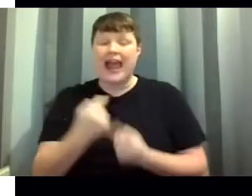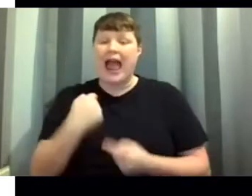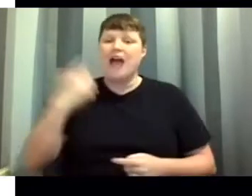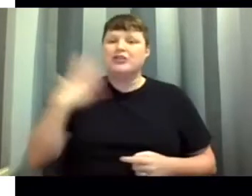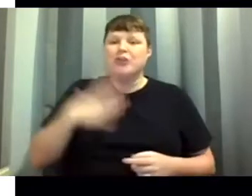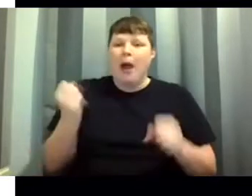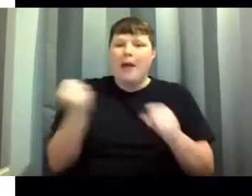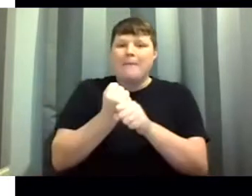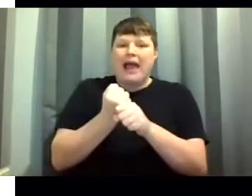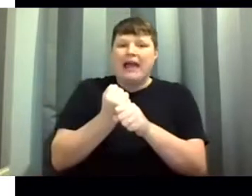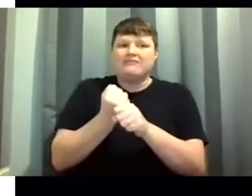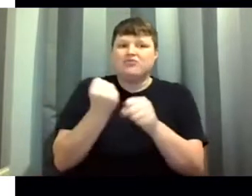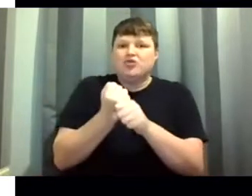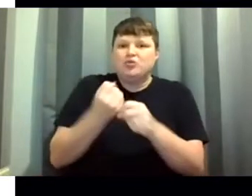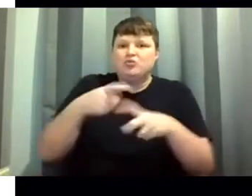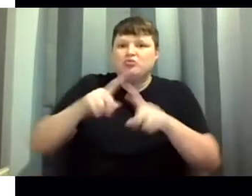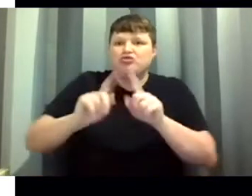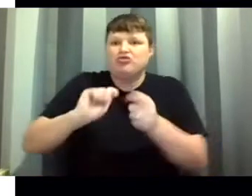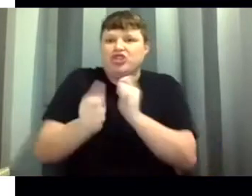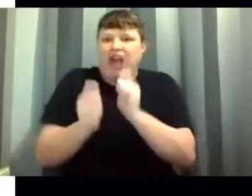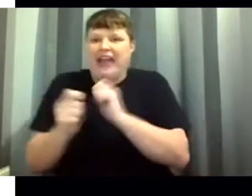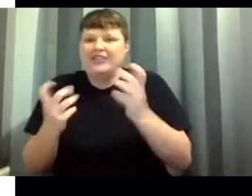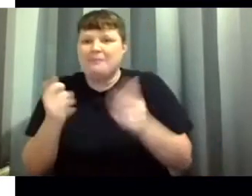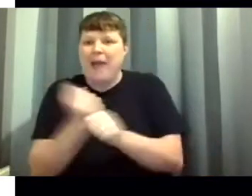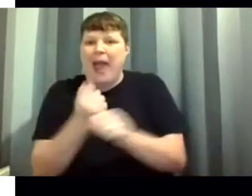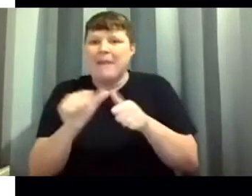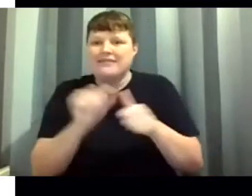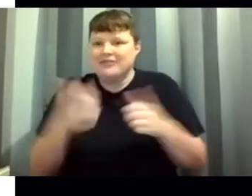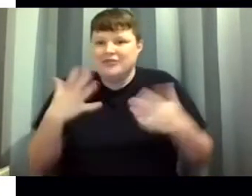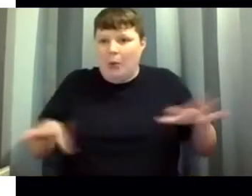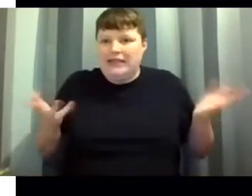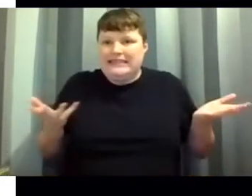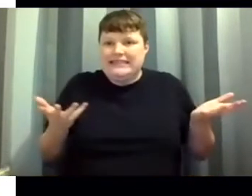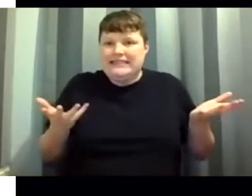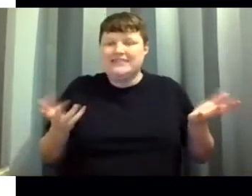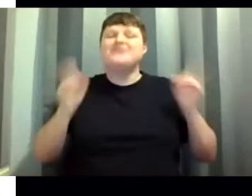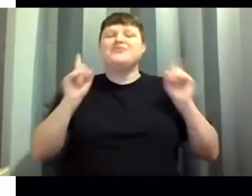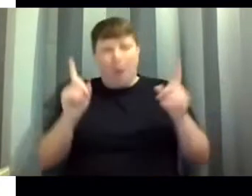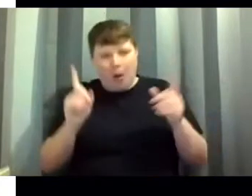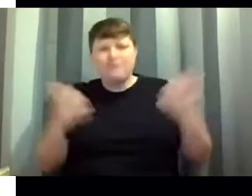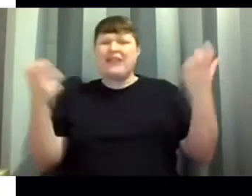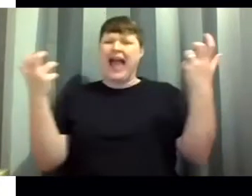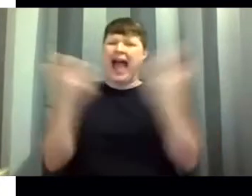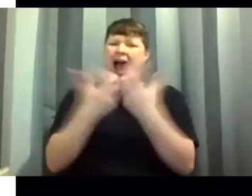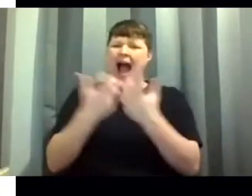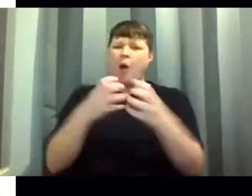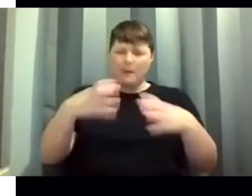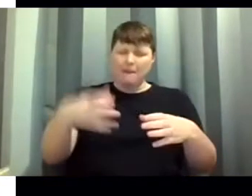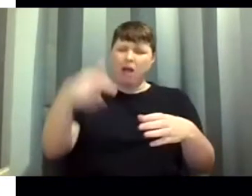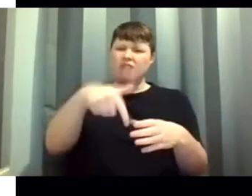But this one's particularly good. I'm pleased with that. So, how do you make the model better? Well,